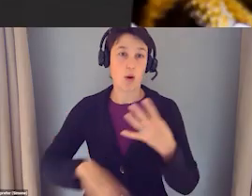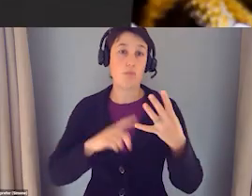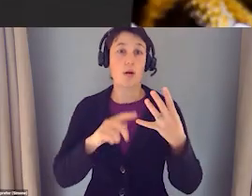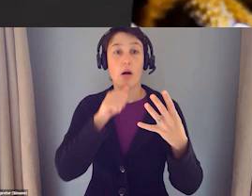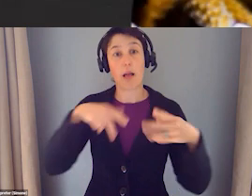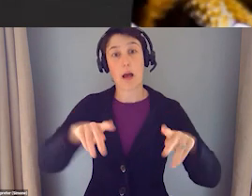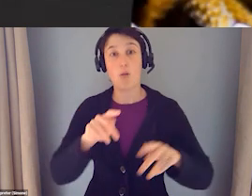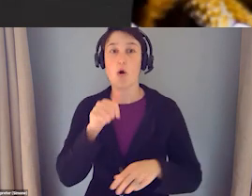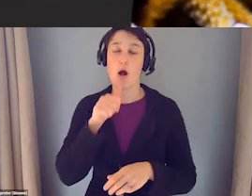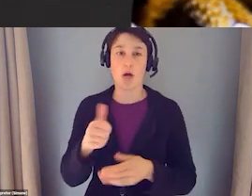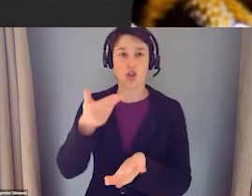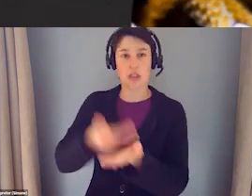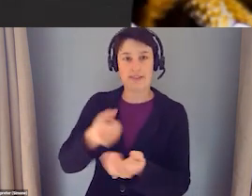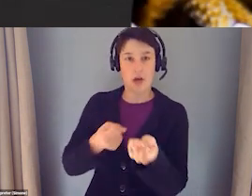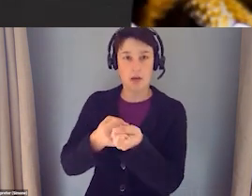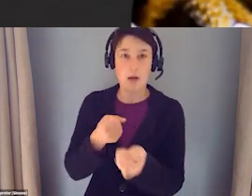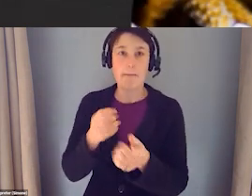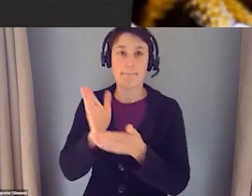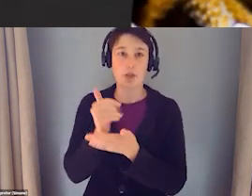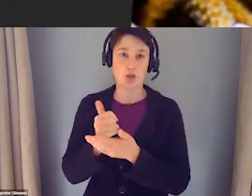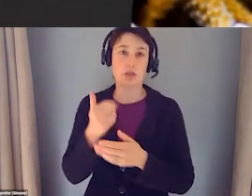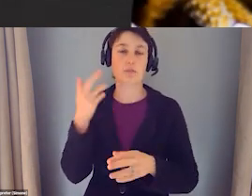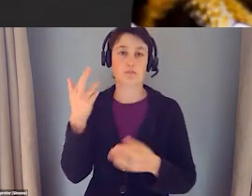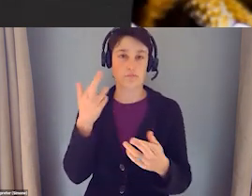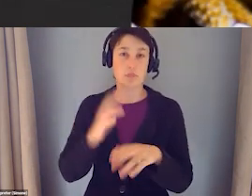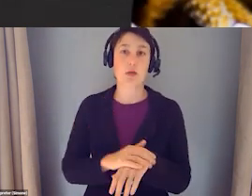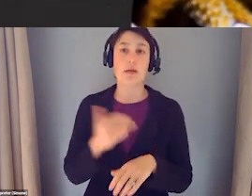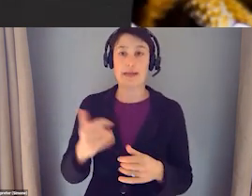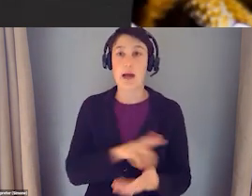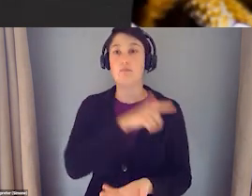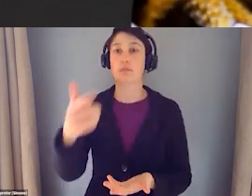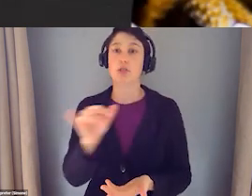Next you will hear from Jeff Vieceli on technical reporting requirements. Thank you.